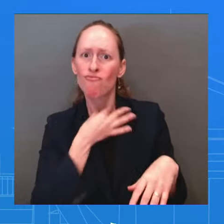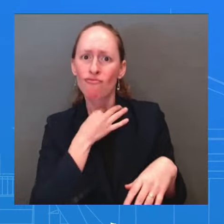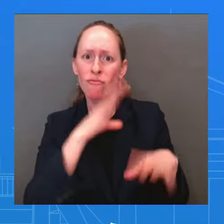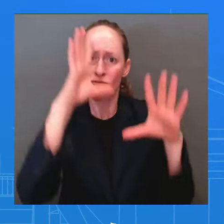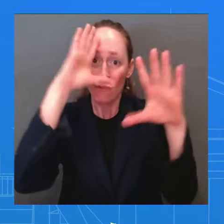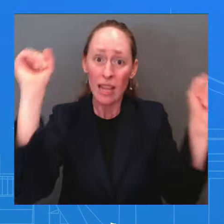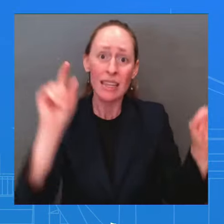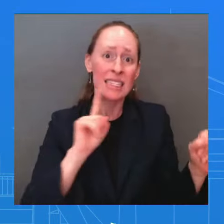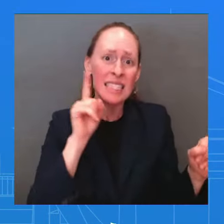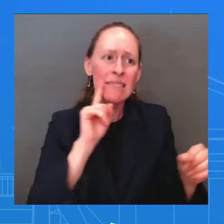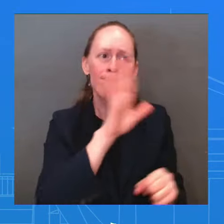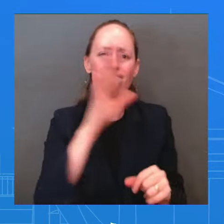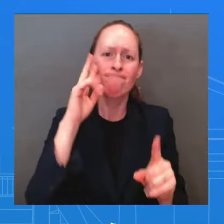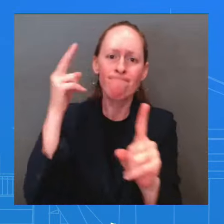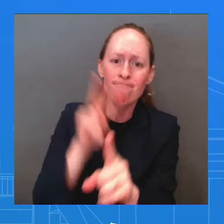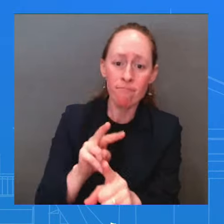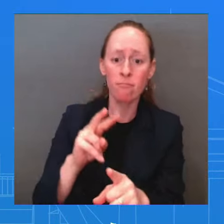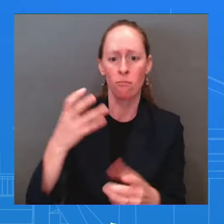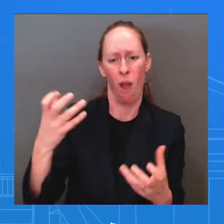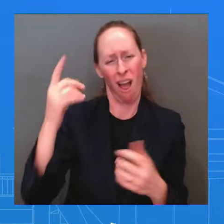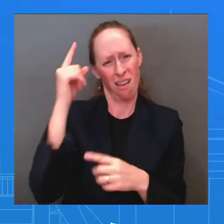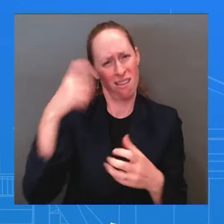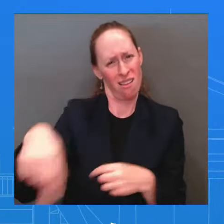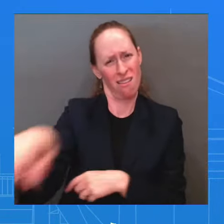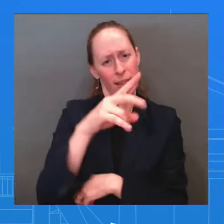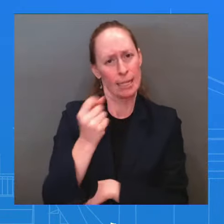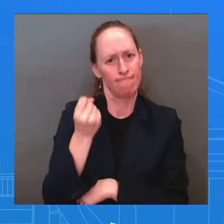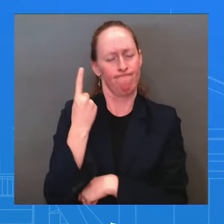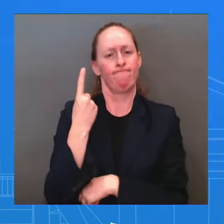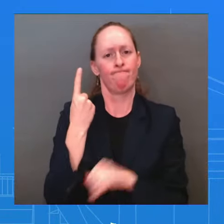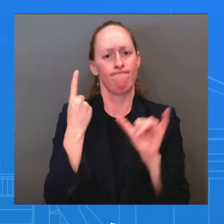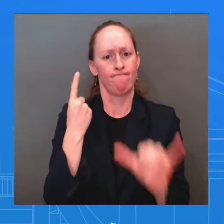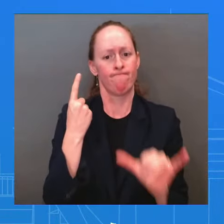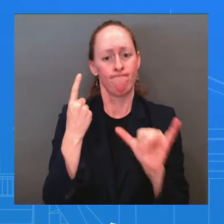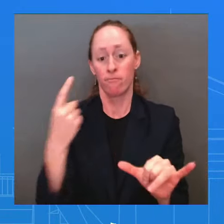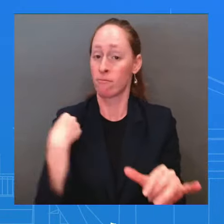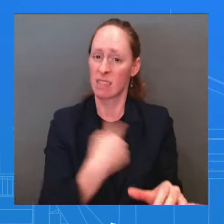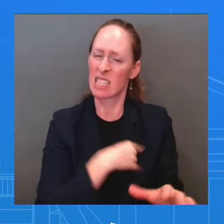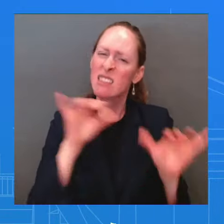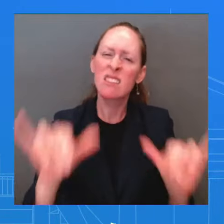for the American people his commitment to continuing to lead the world in supporting Ukraine